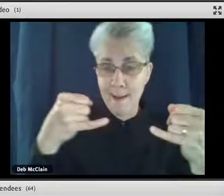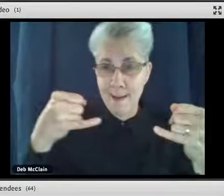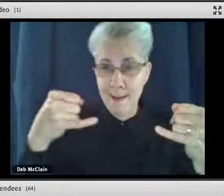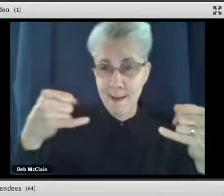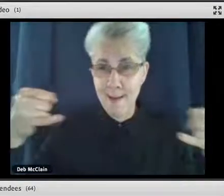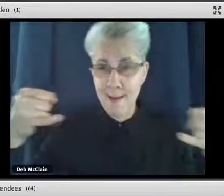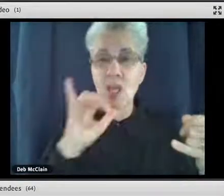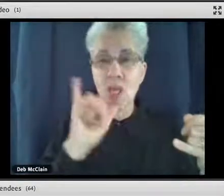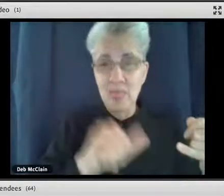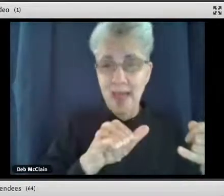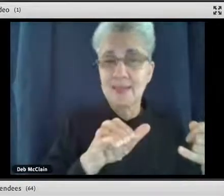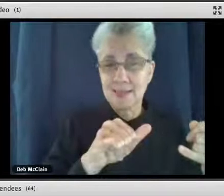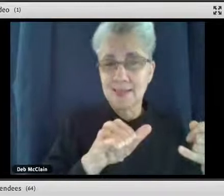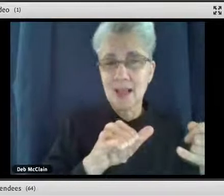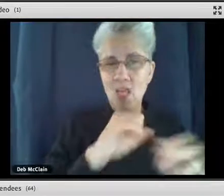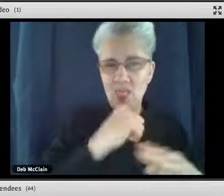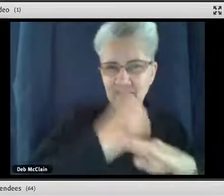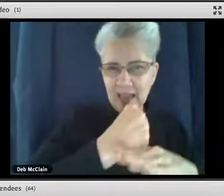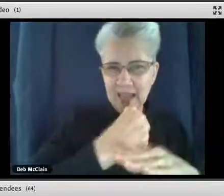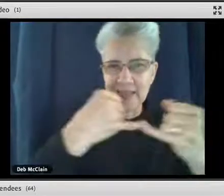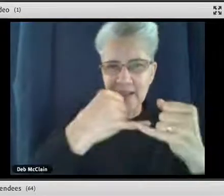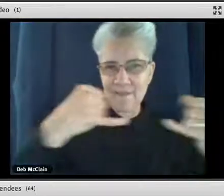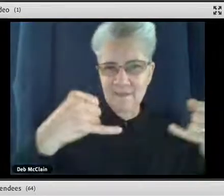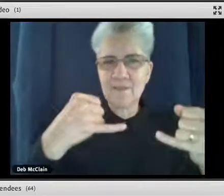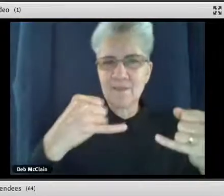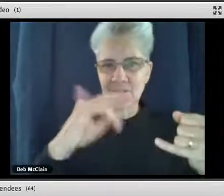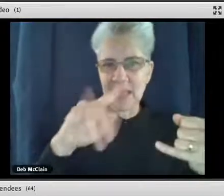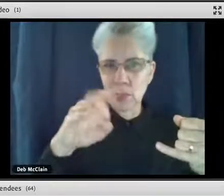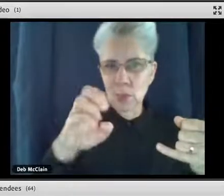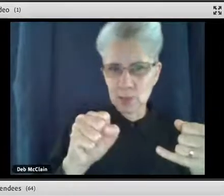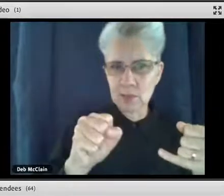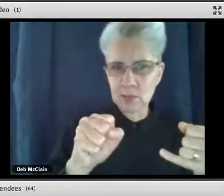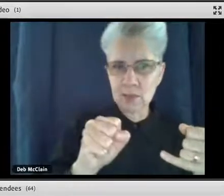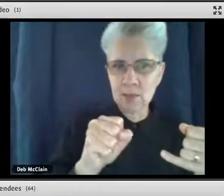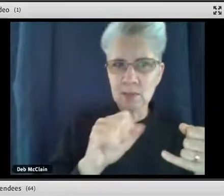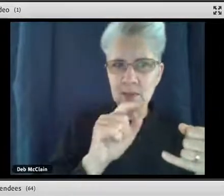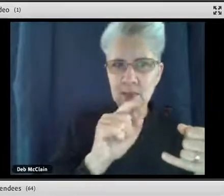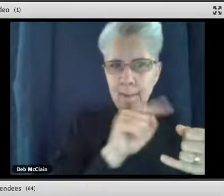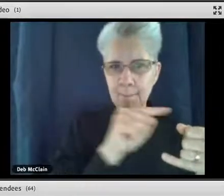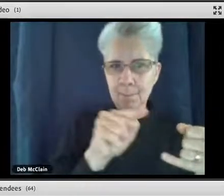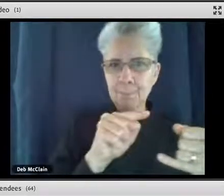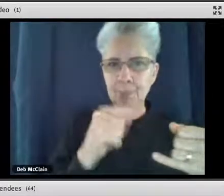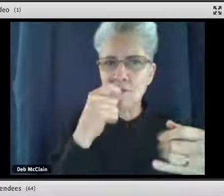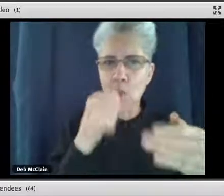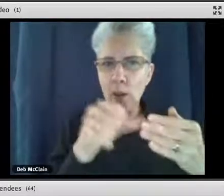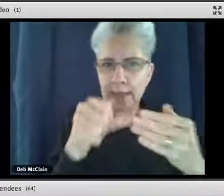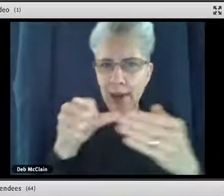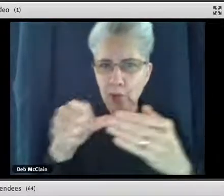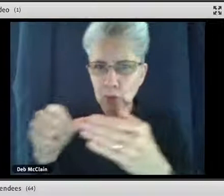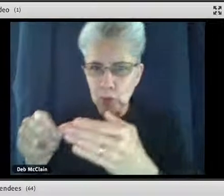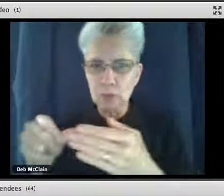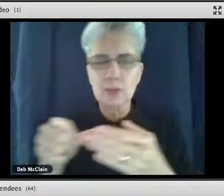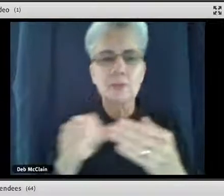And these are all the various fixed fields here in the 008 field with them